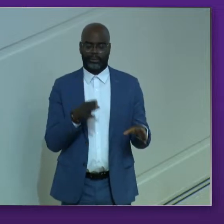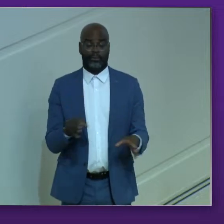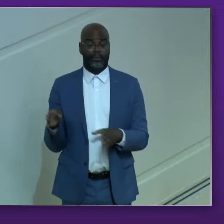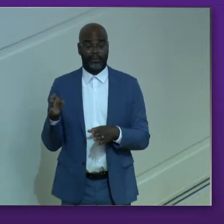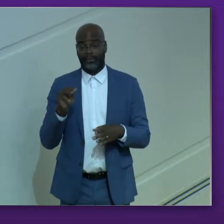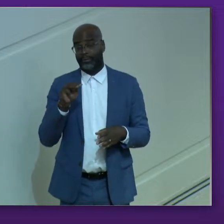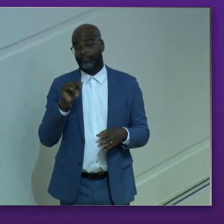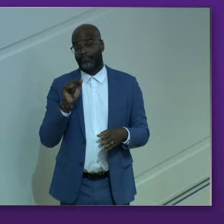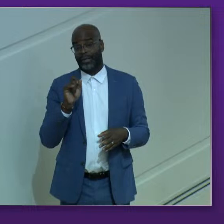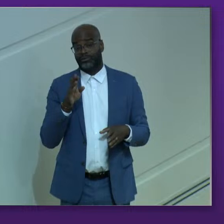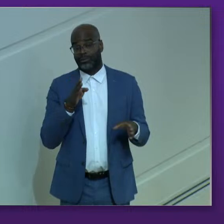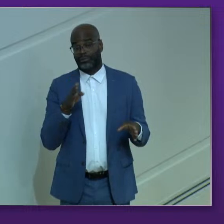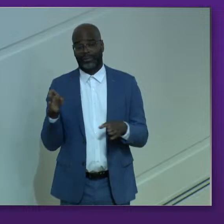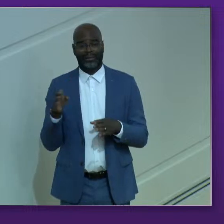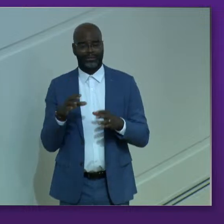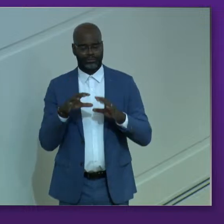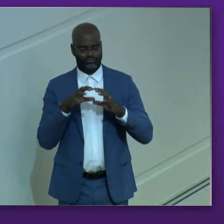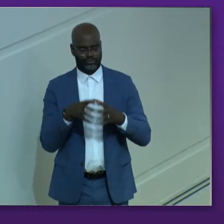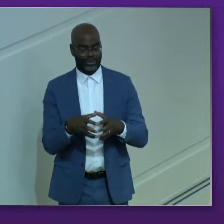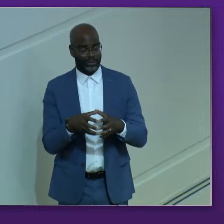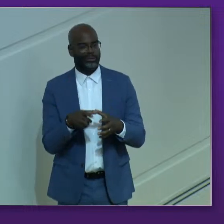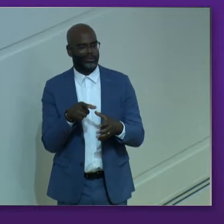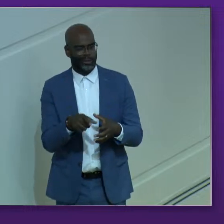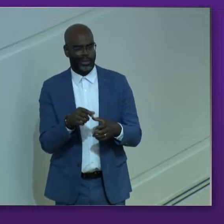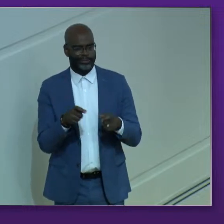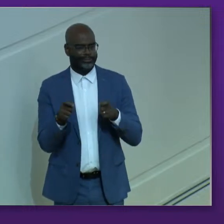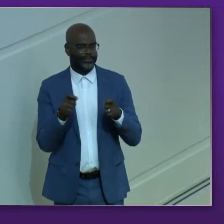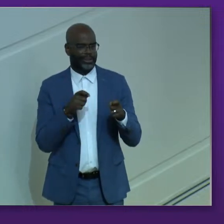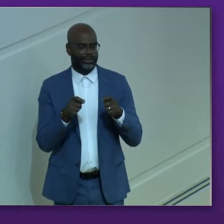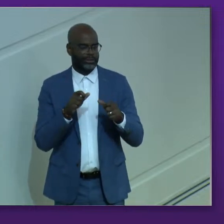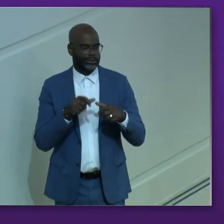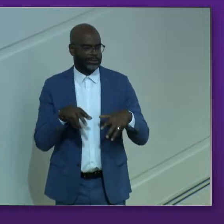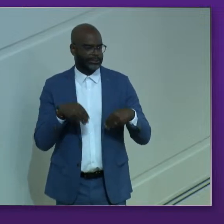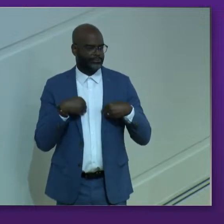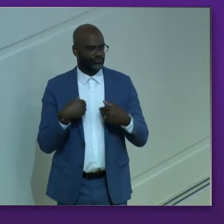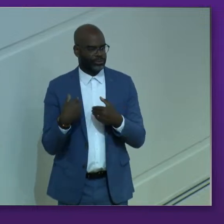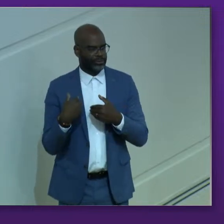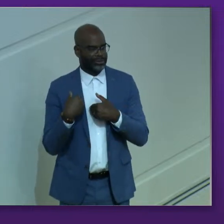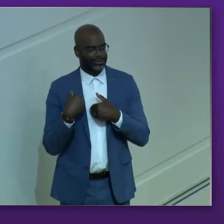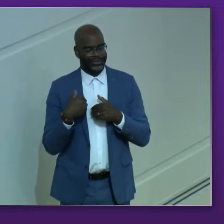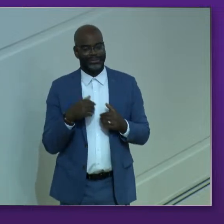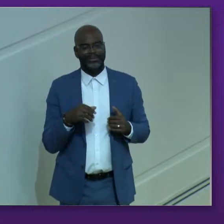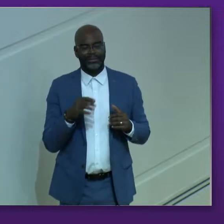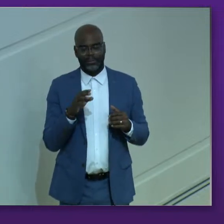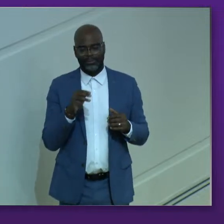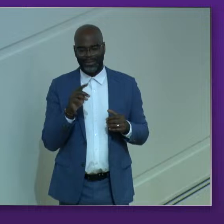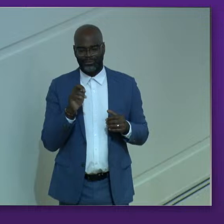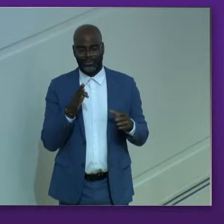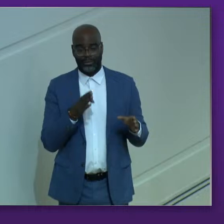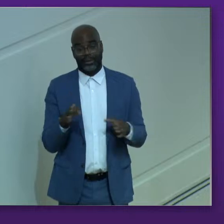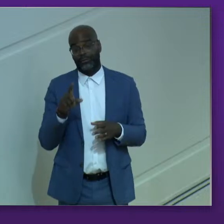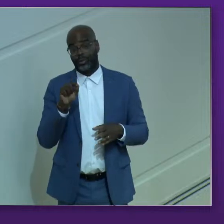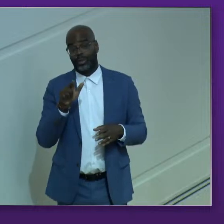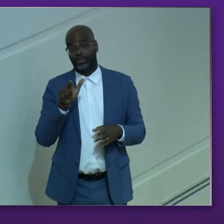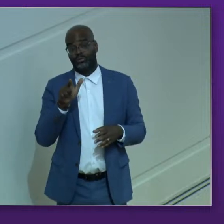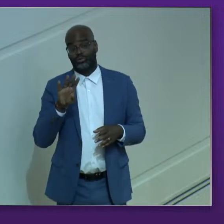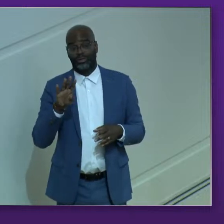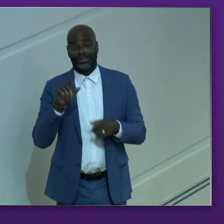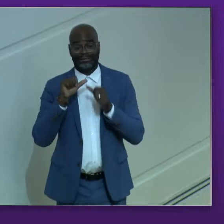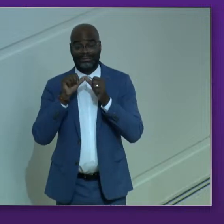OUR NEXT AWARD IS FOR THE TEAM TO LEAD THE WORK IN THE FACILITIES MASTER PLAN.